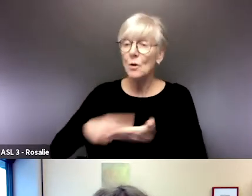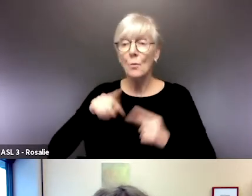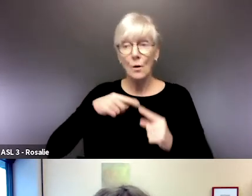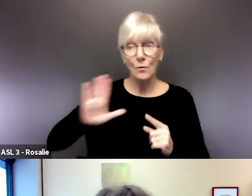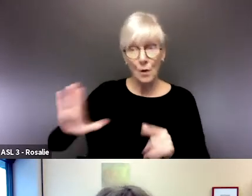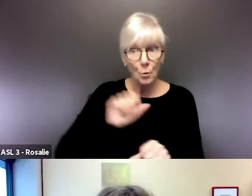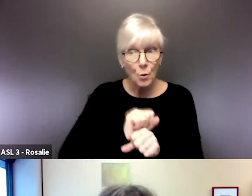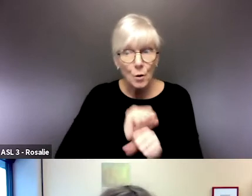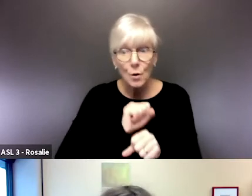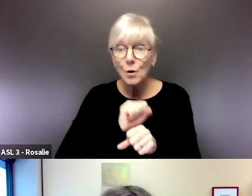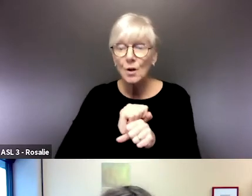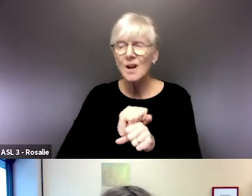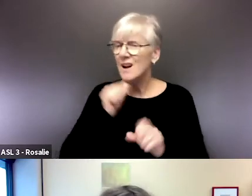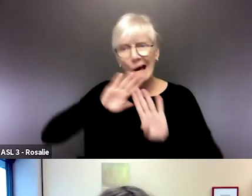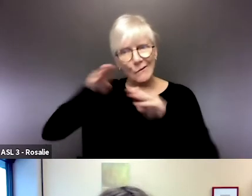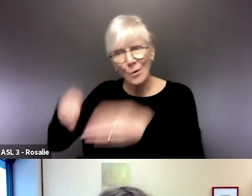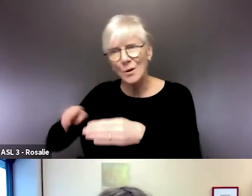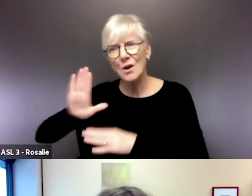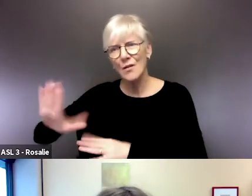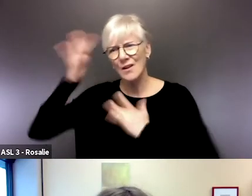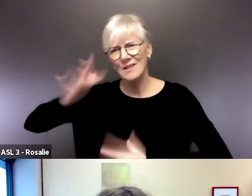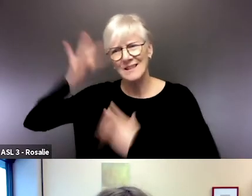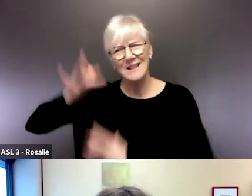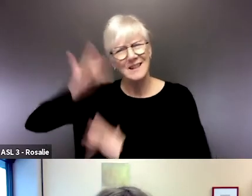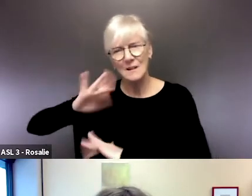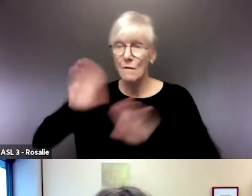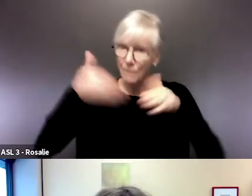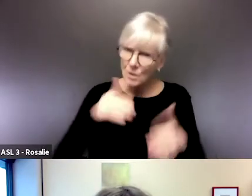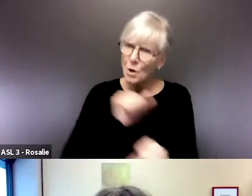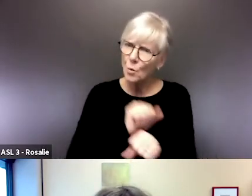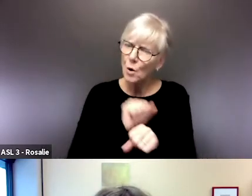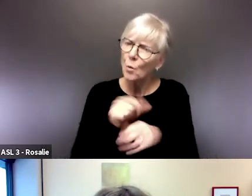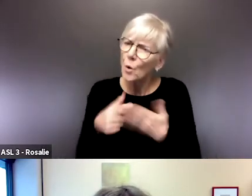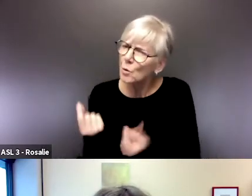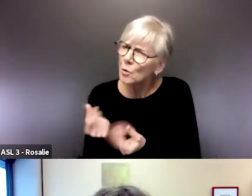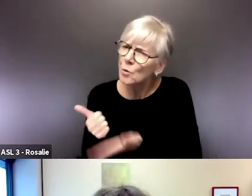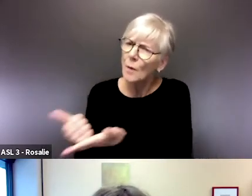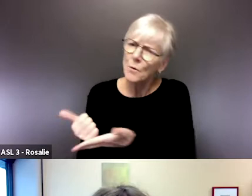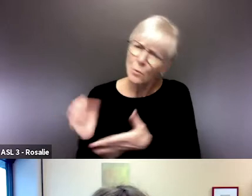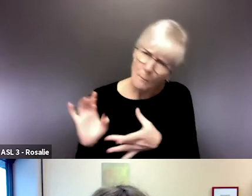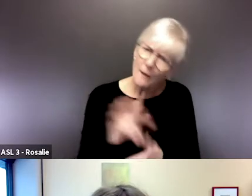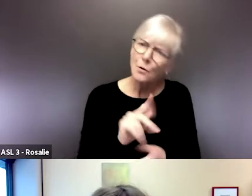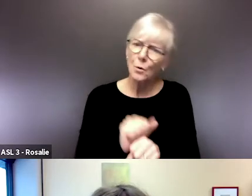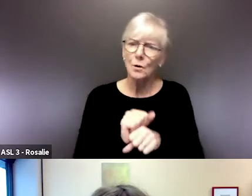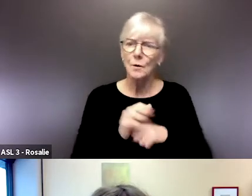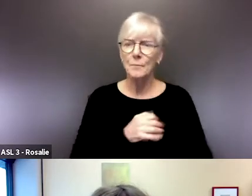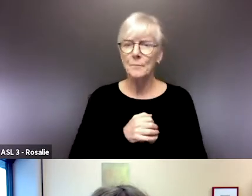rather than around the disease. These discussions trace how to transform mental health risk factors